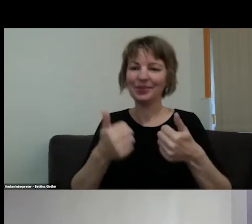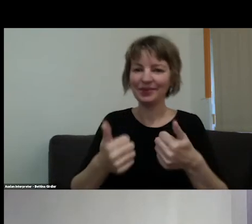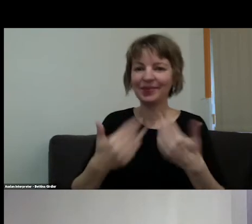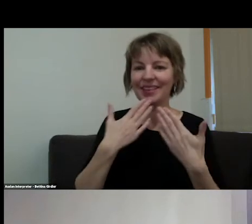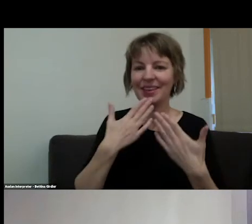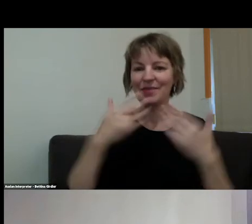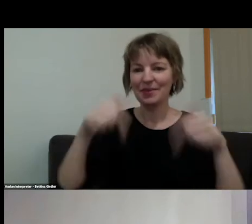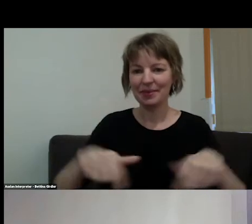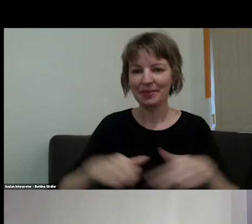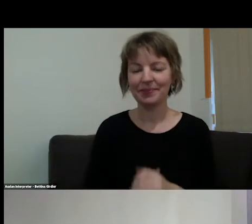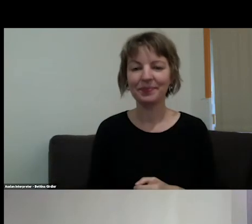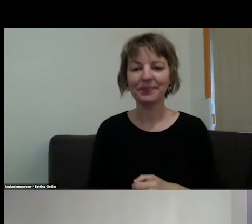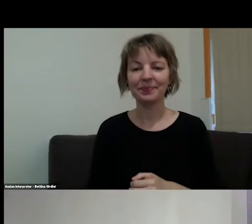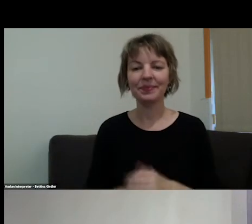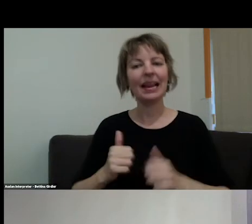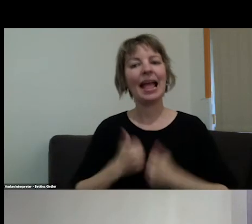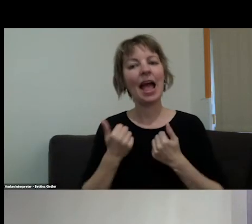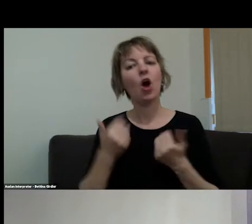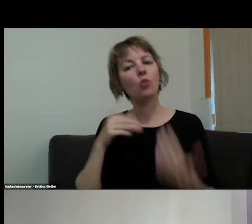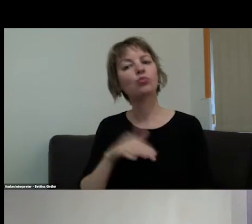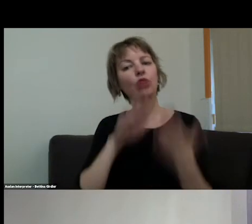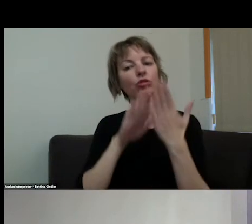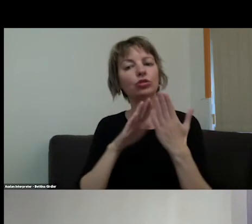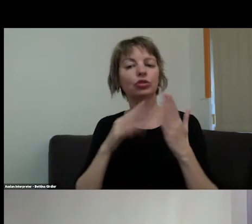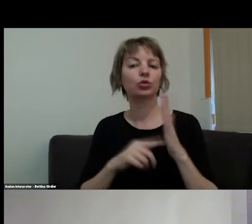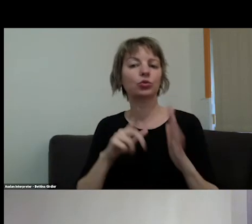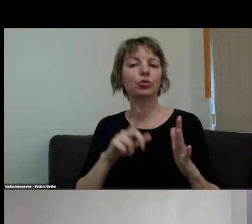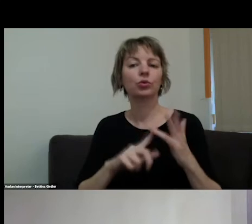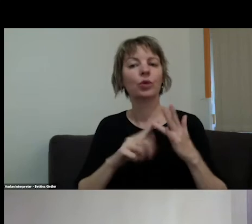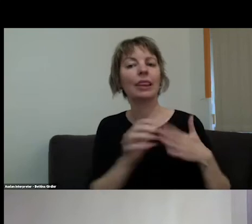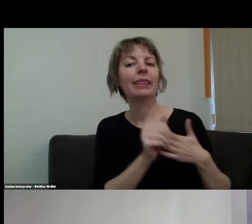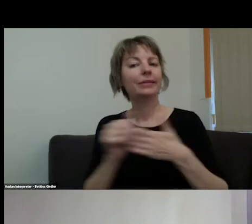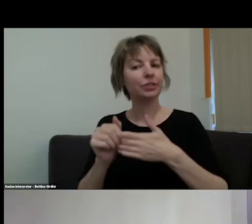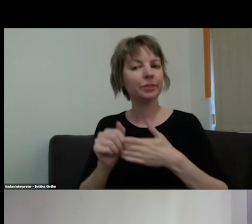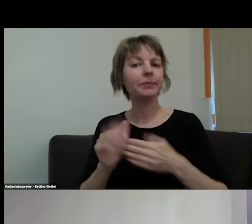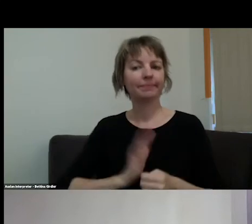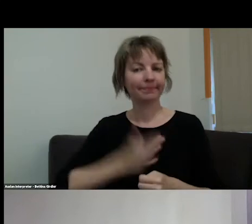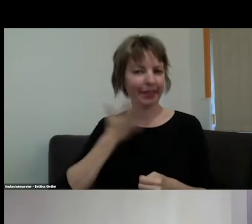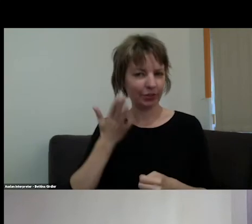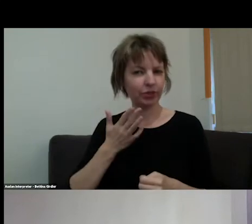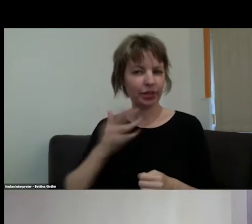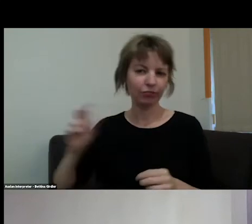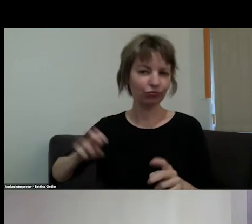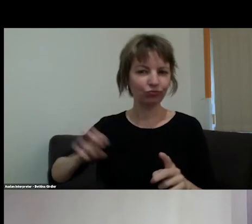Our general approach to leadership is it's been interesting. It's been an interesting journey over the last two years.